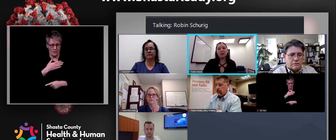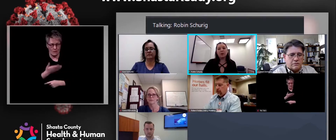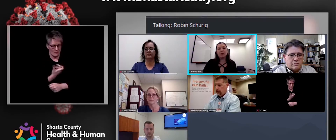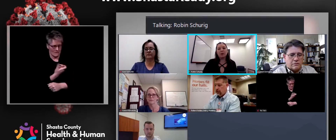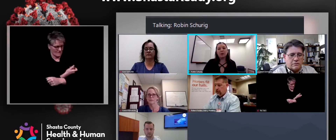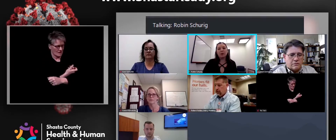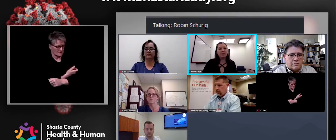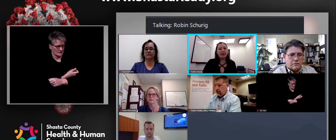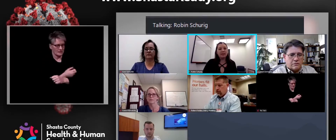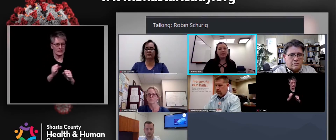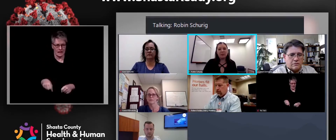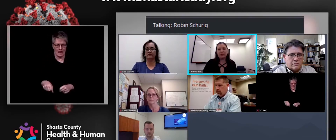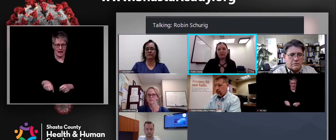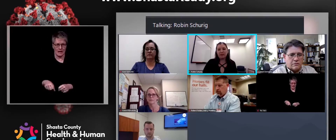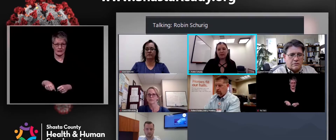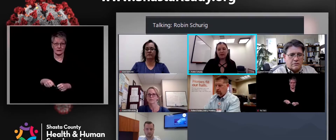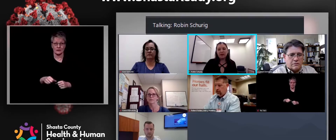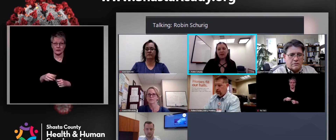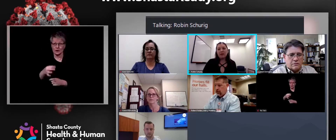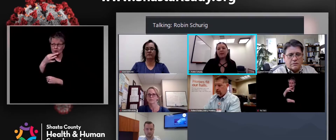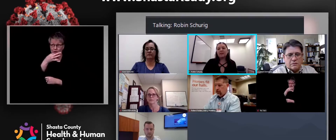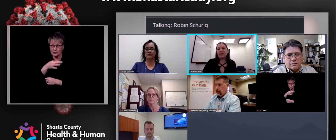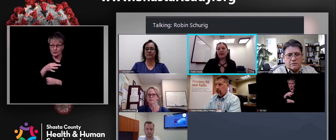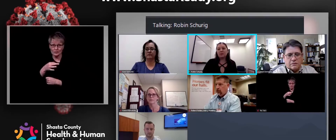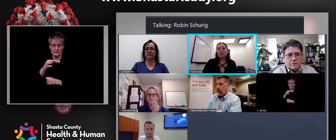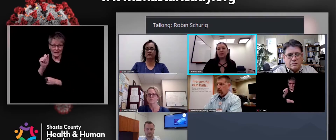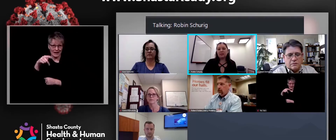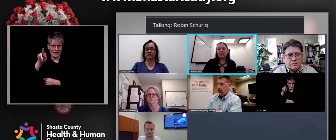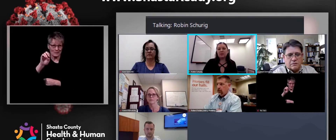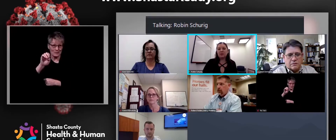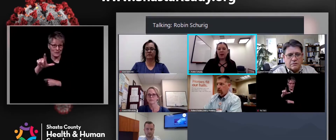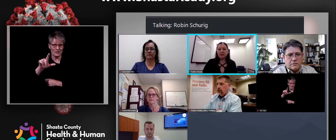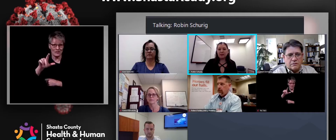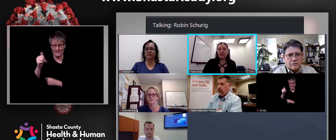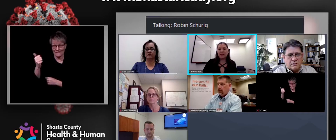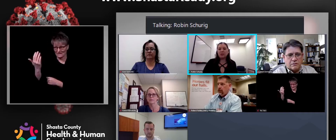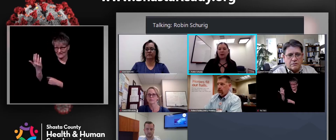16 or older who wants it as of April 15th, the state has released some new guidance and